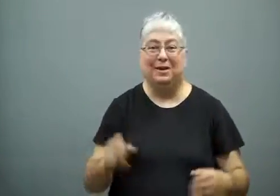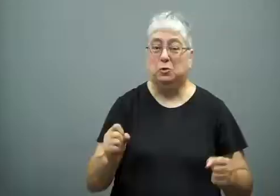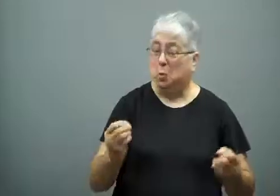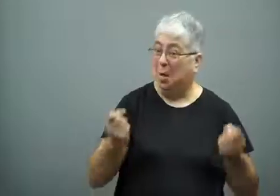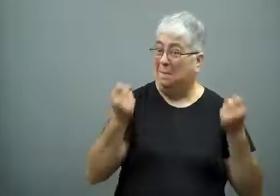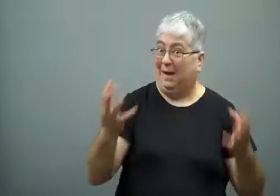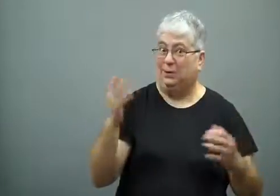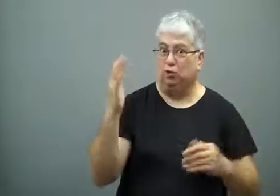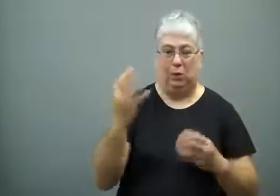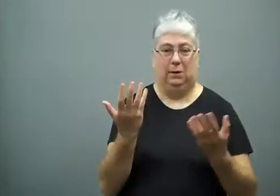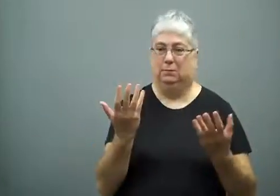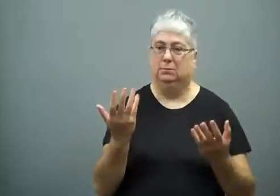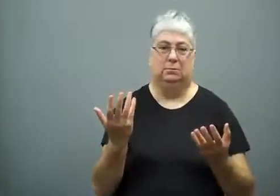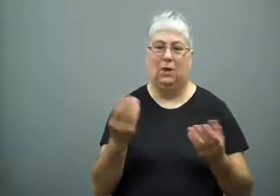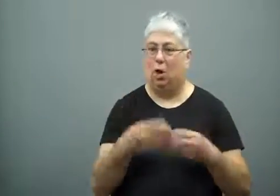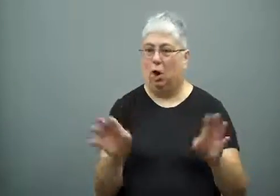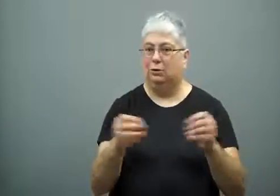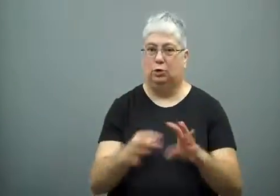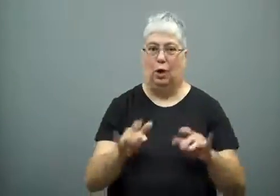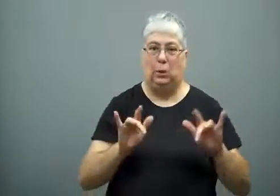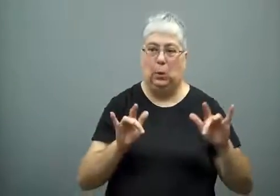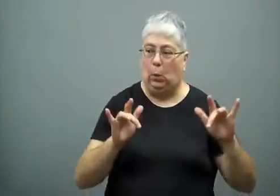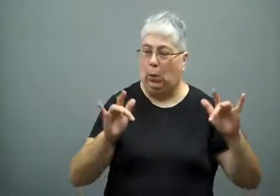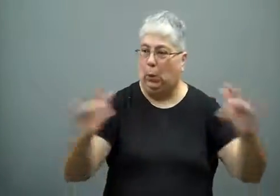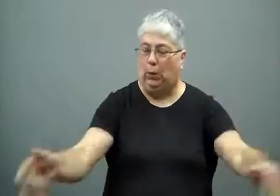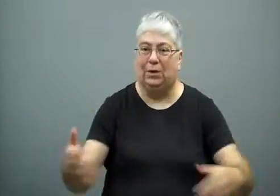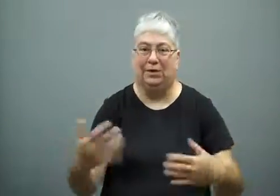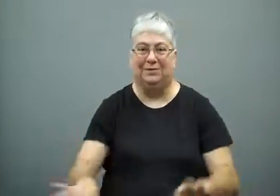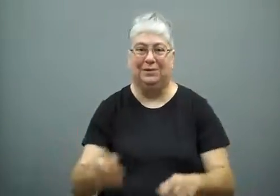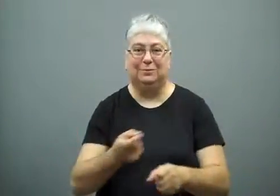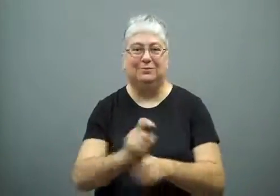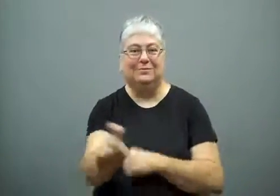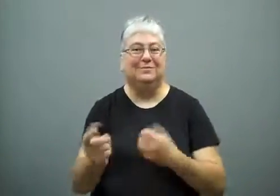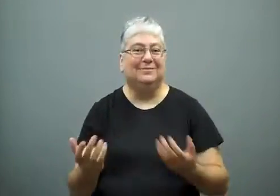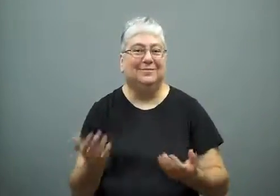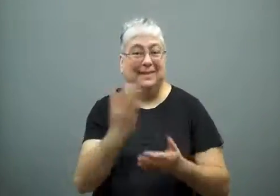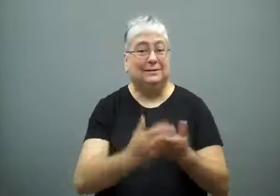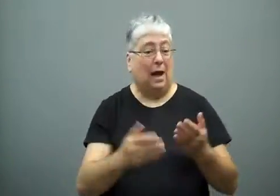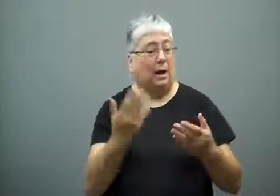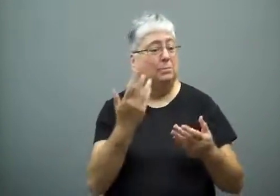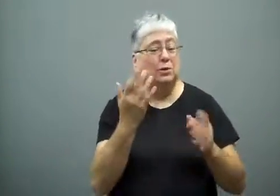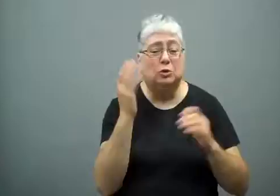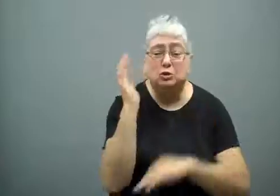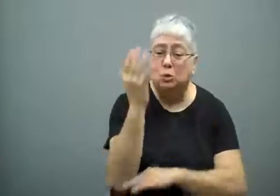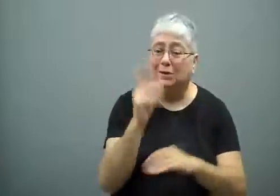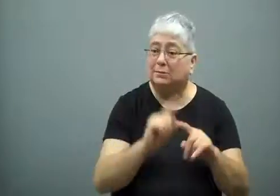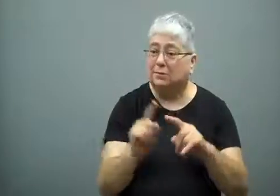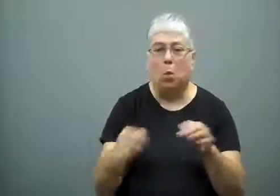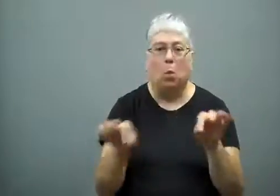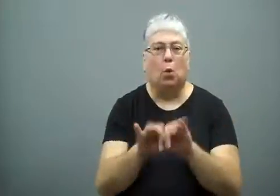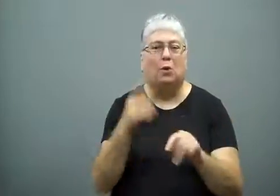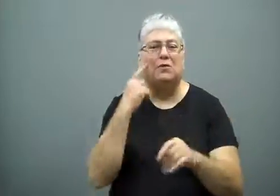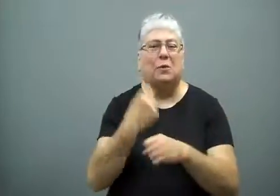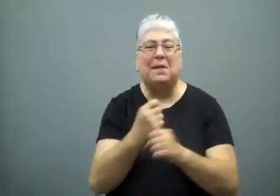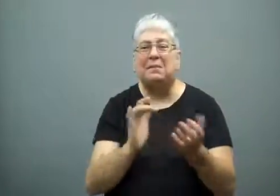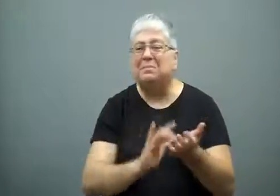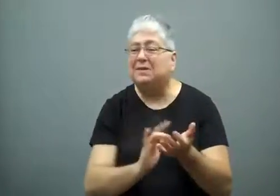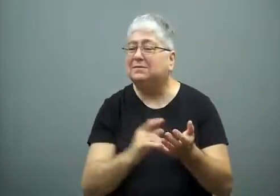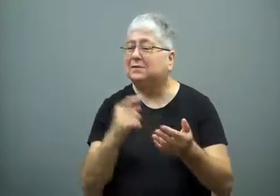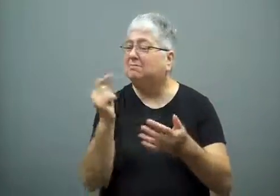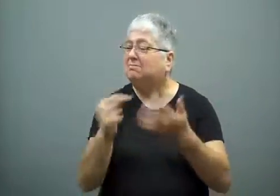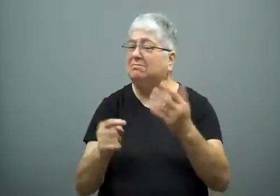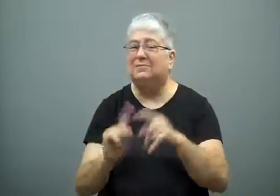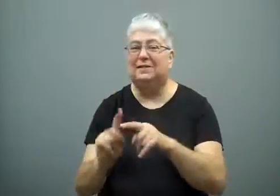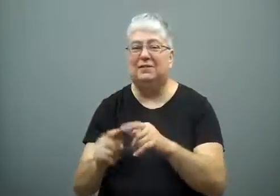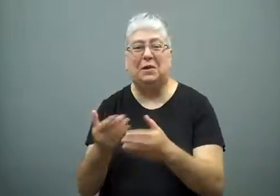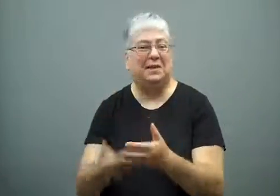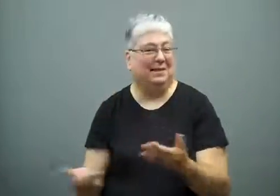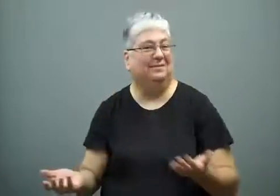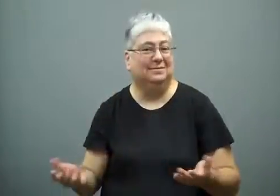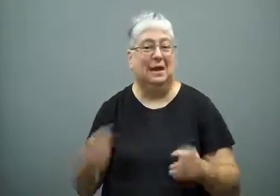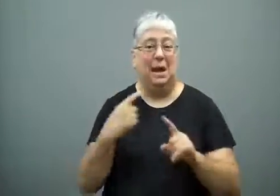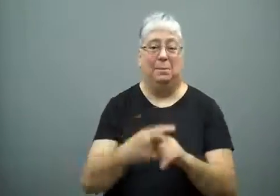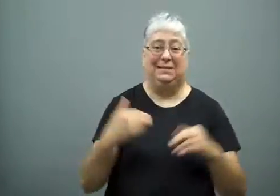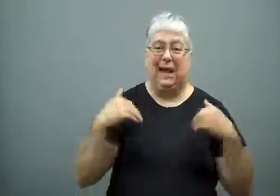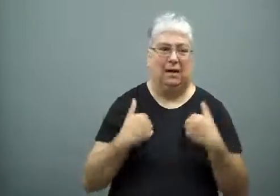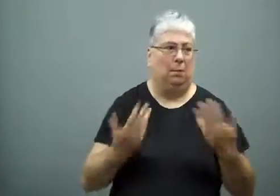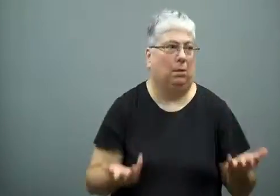Many trees have been lost and left the land barren.